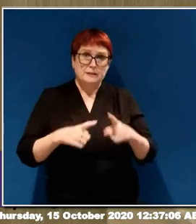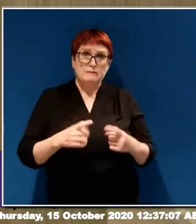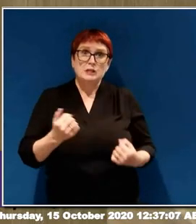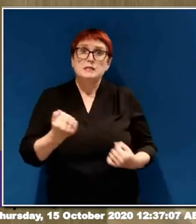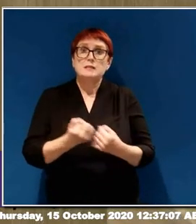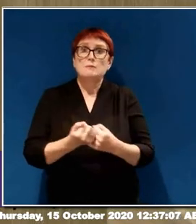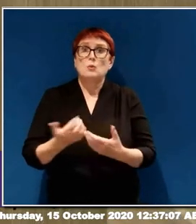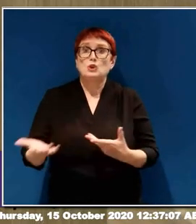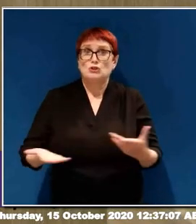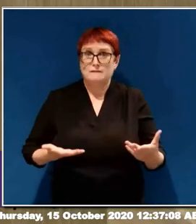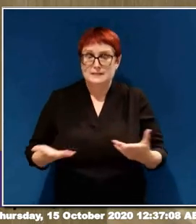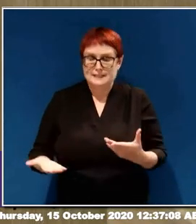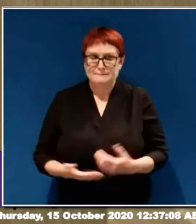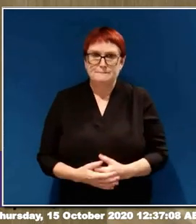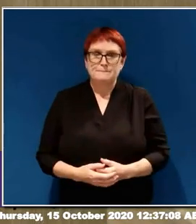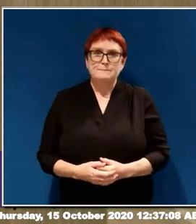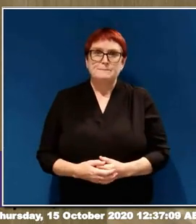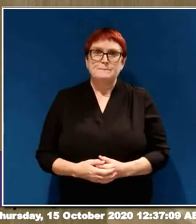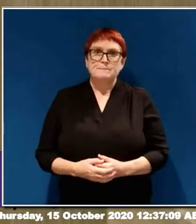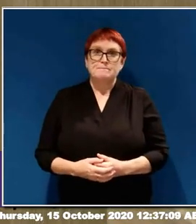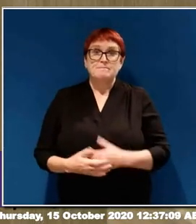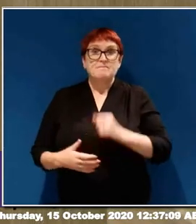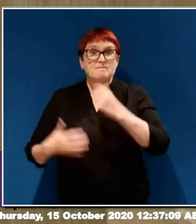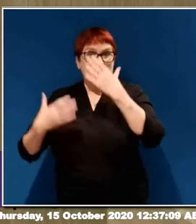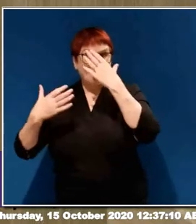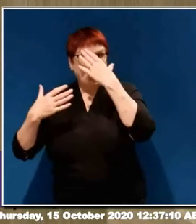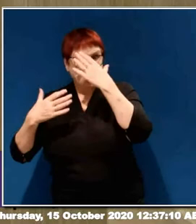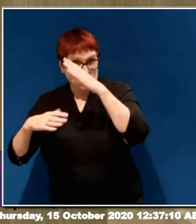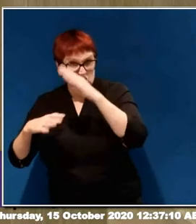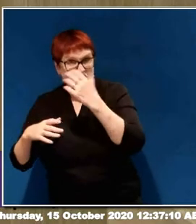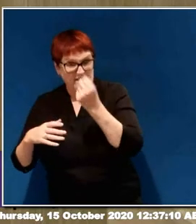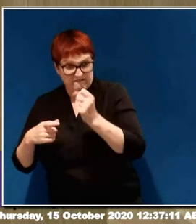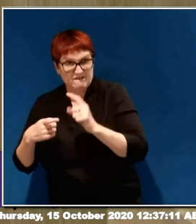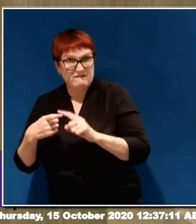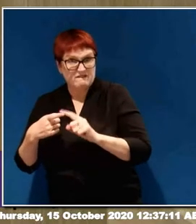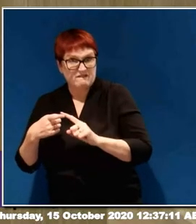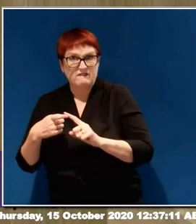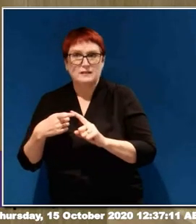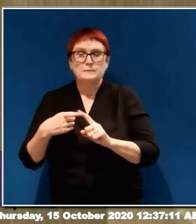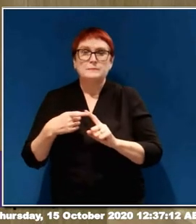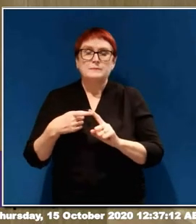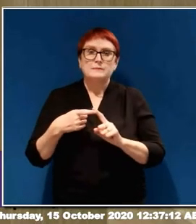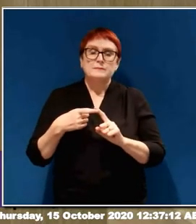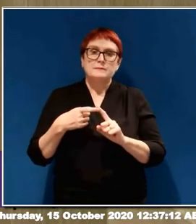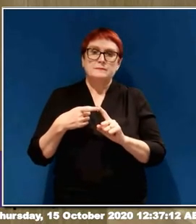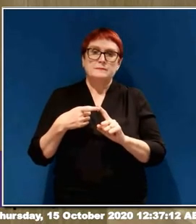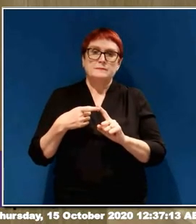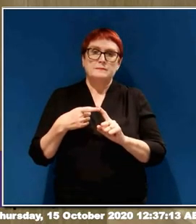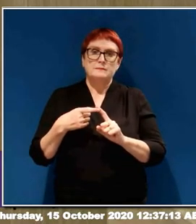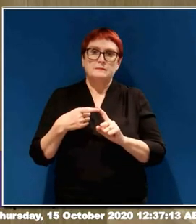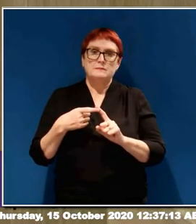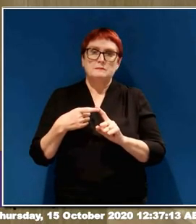coaches that I mentioned, there is an allocation for behaviour support